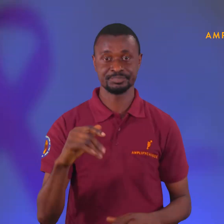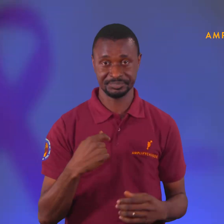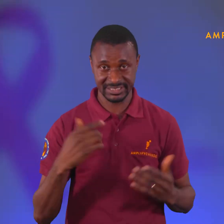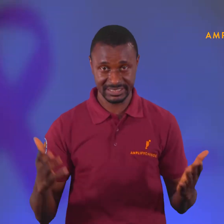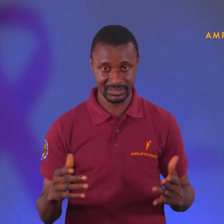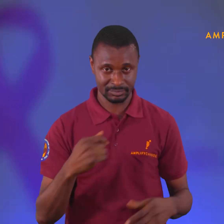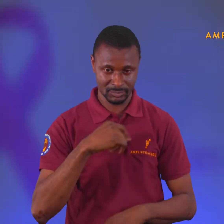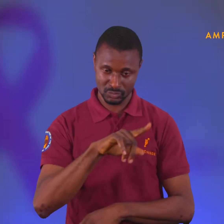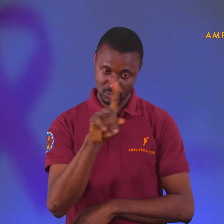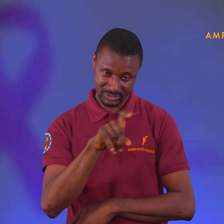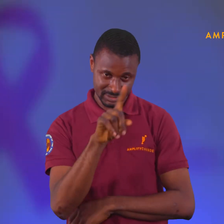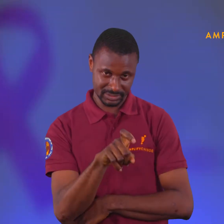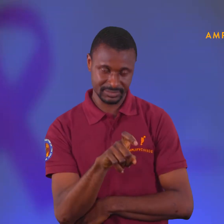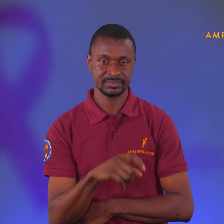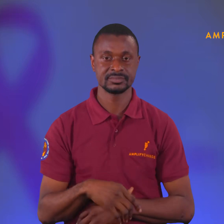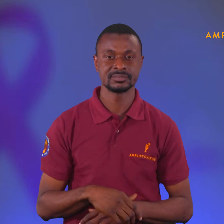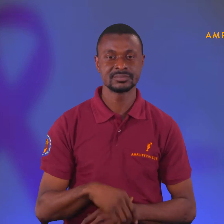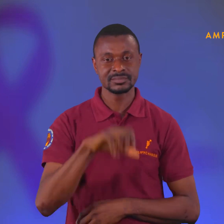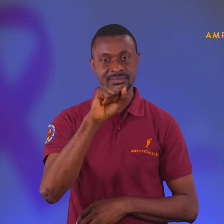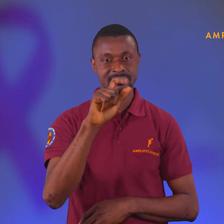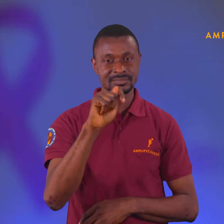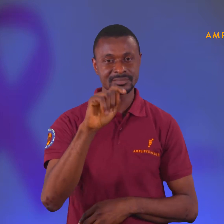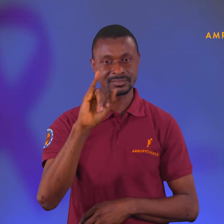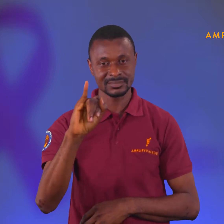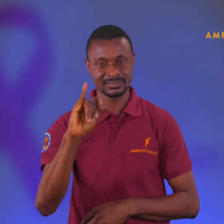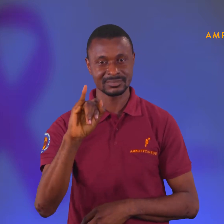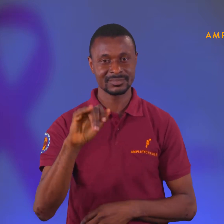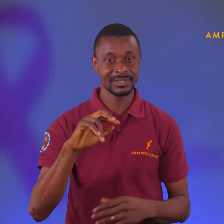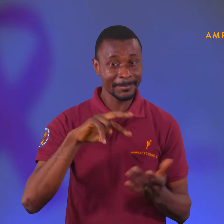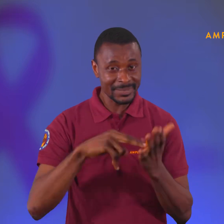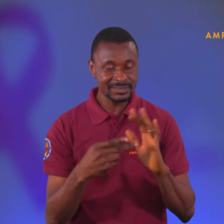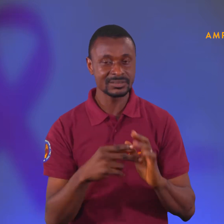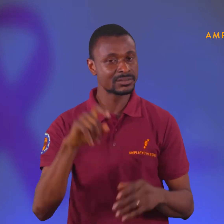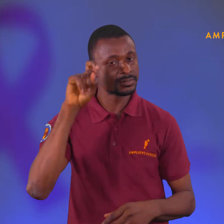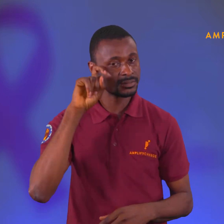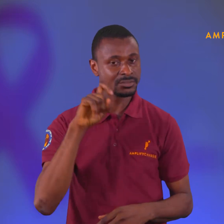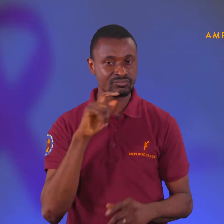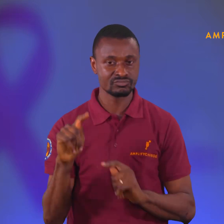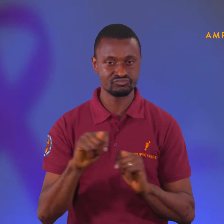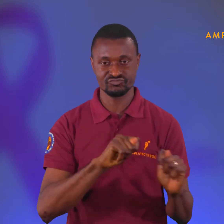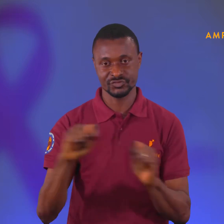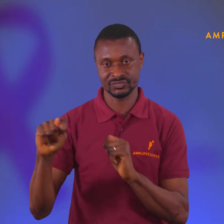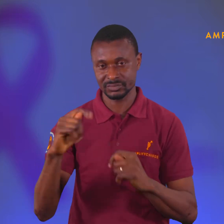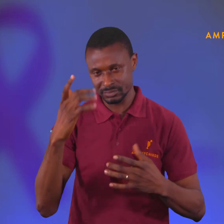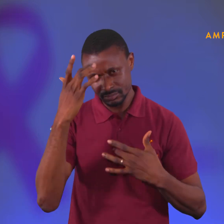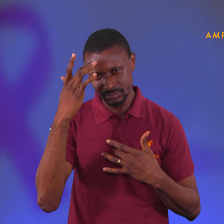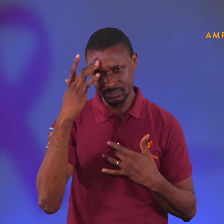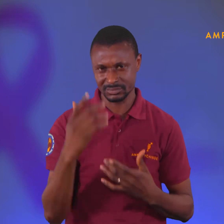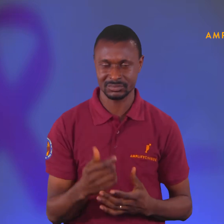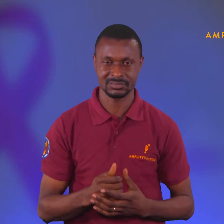What are Sexually Transmitted Infections (STI/STDs)?